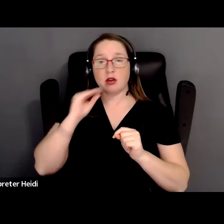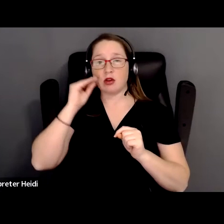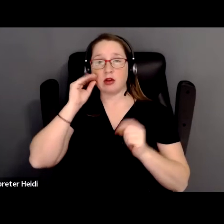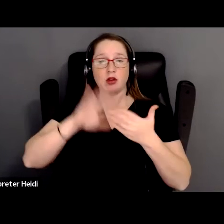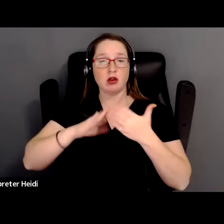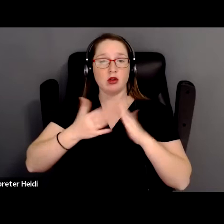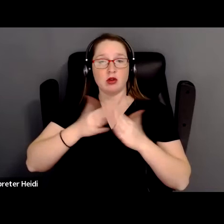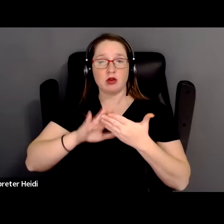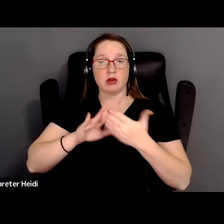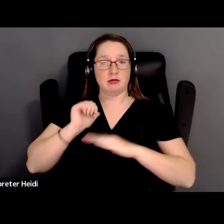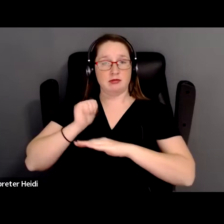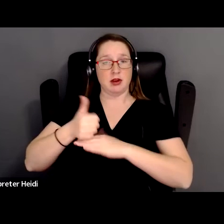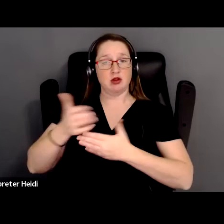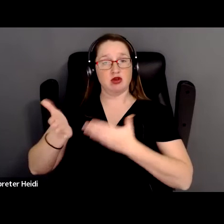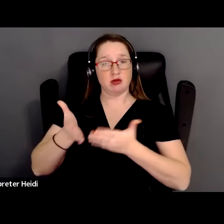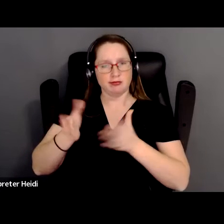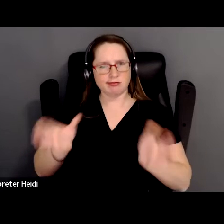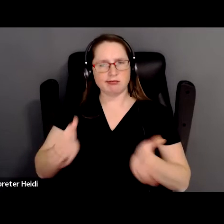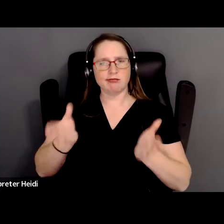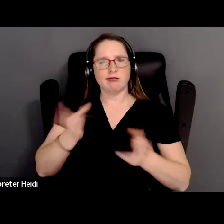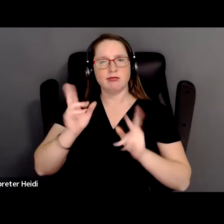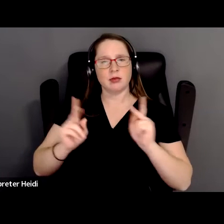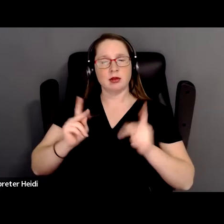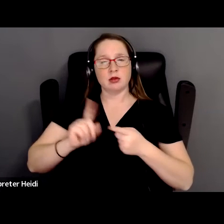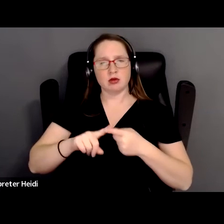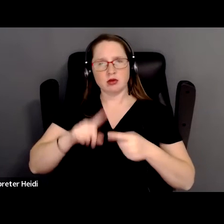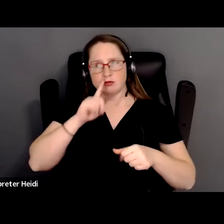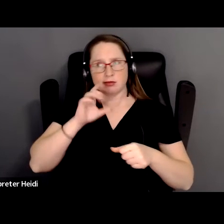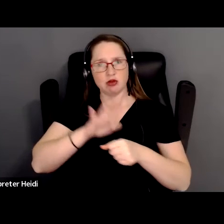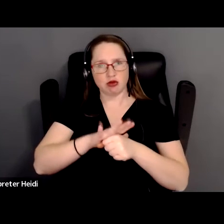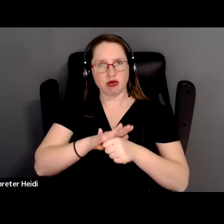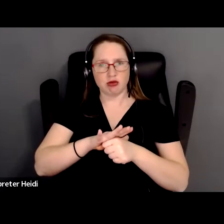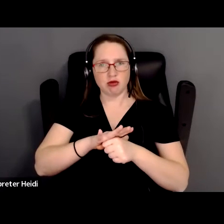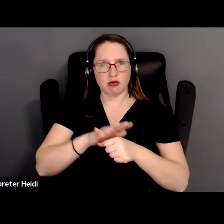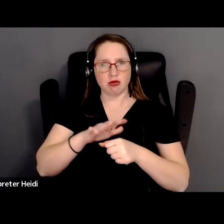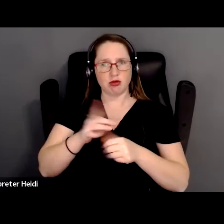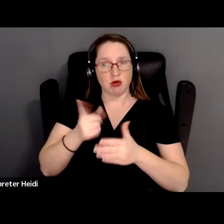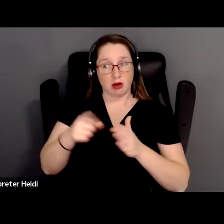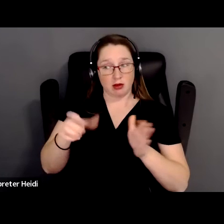based services encourages people to make sure that what they plan for their future